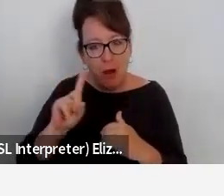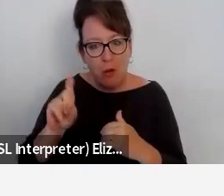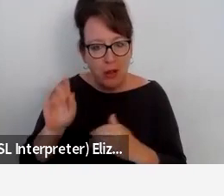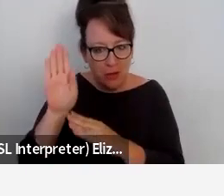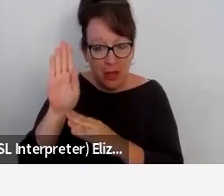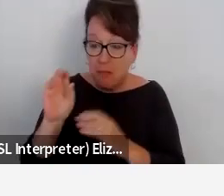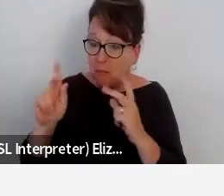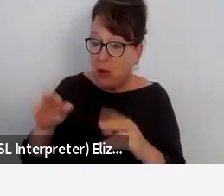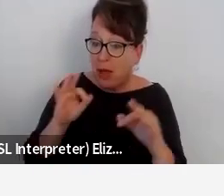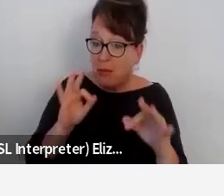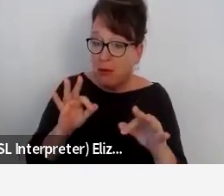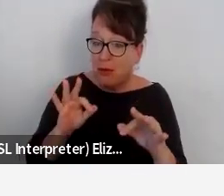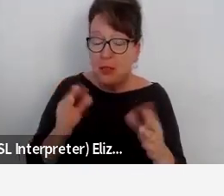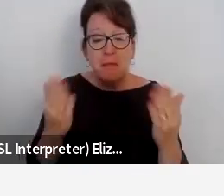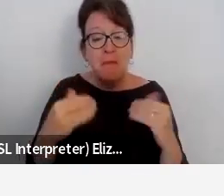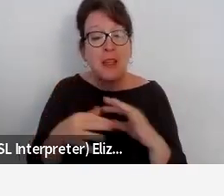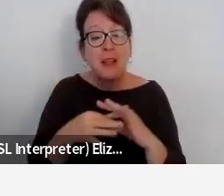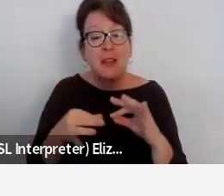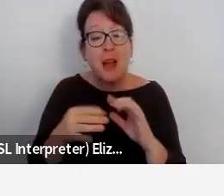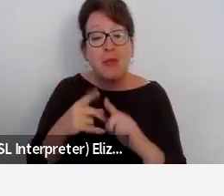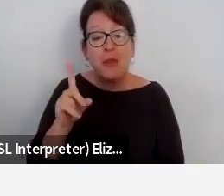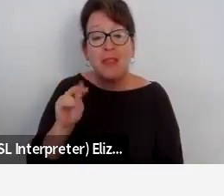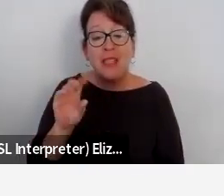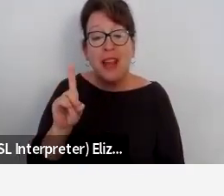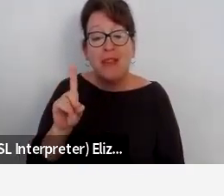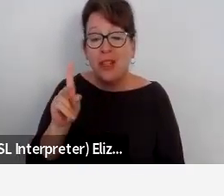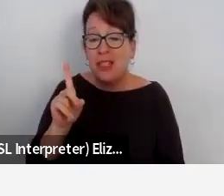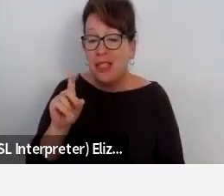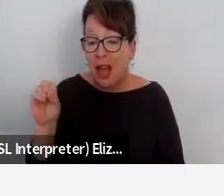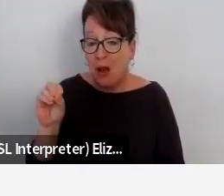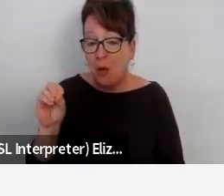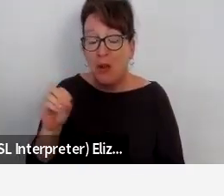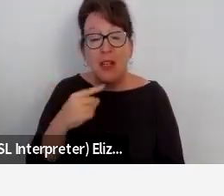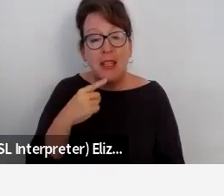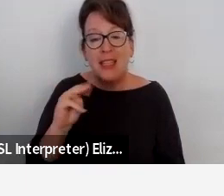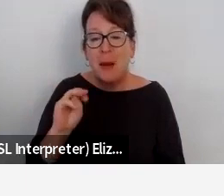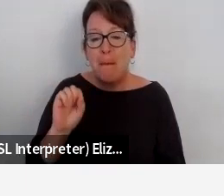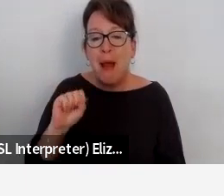that searchable funding table that my colleagues mentioned earlier in the webinar to try to keep